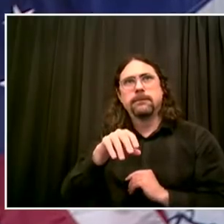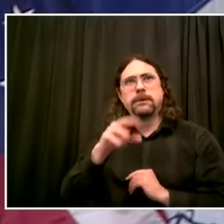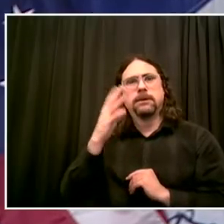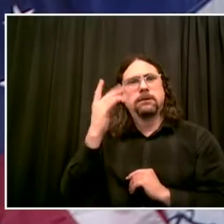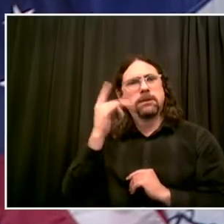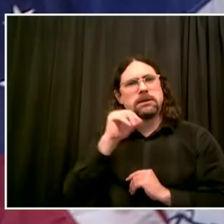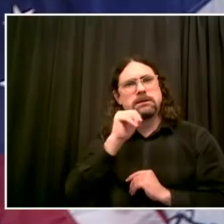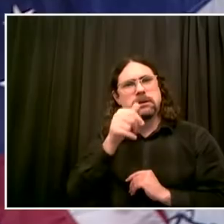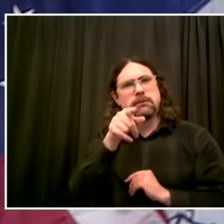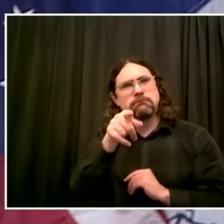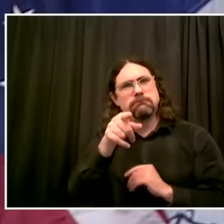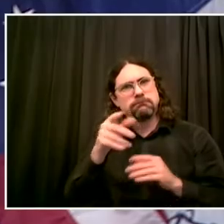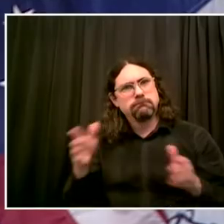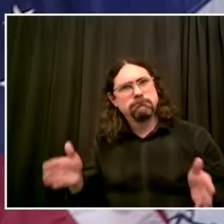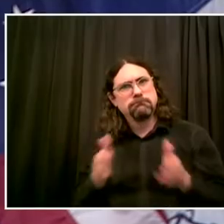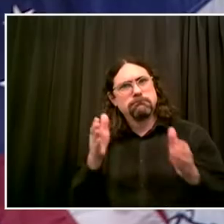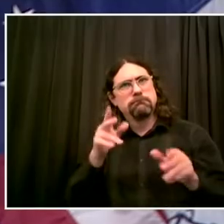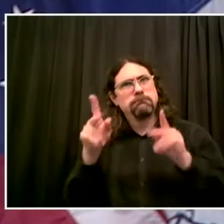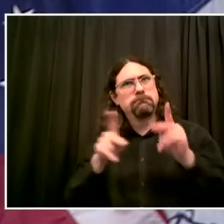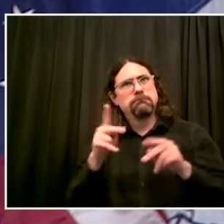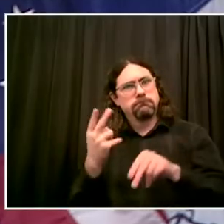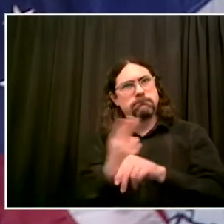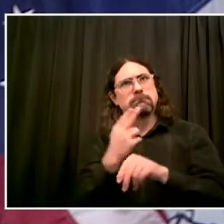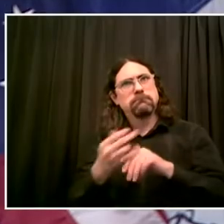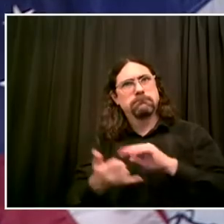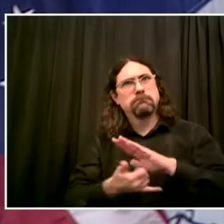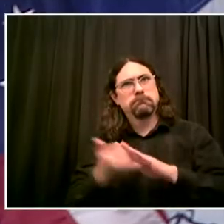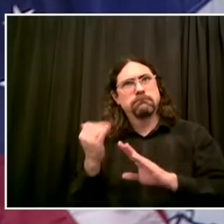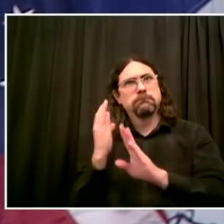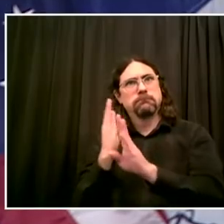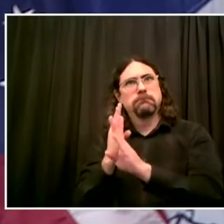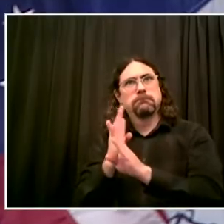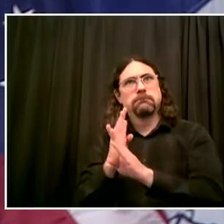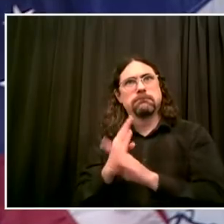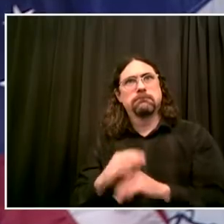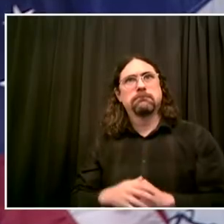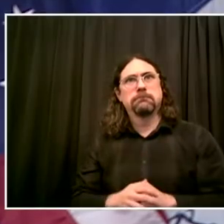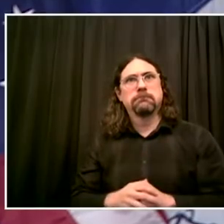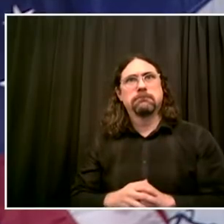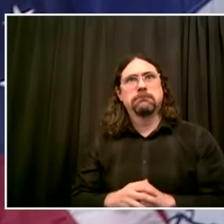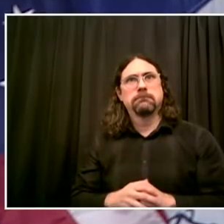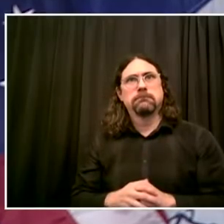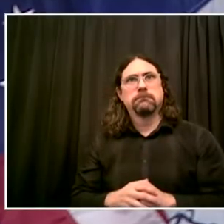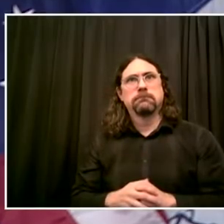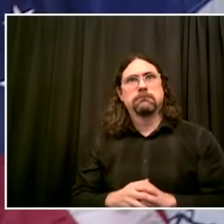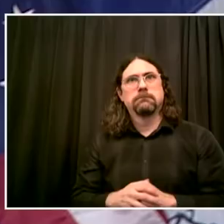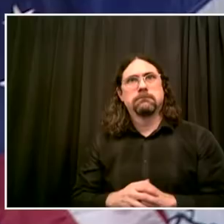WANT TO SEE IT CLEANER AND MORE SOCIAL